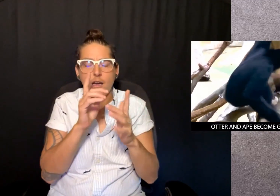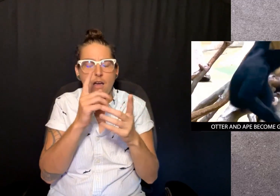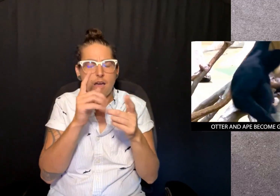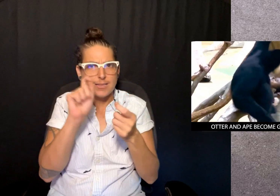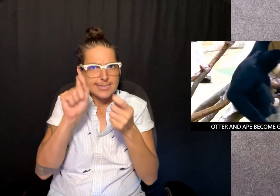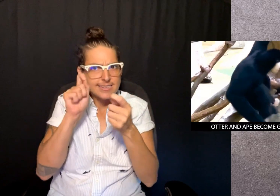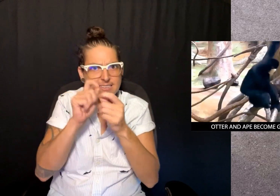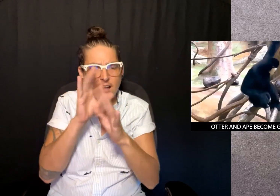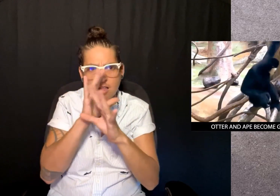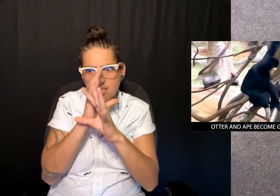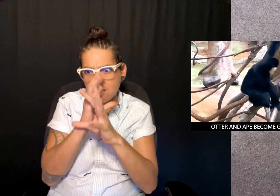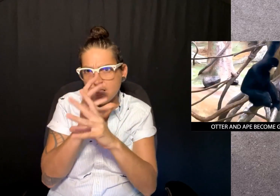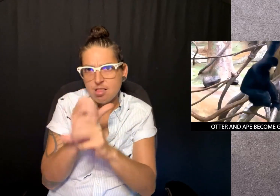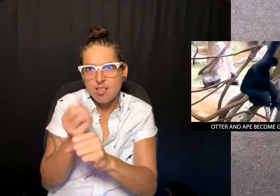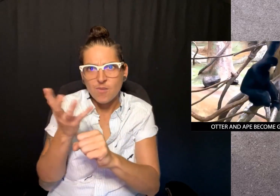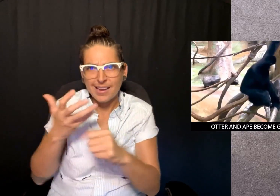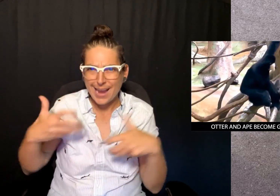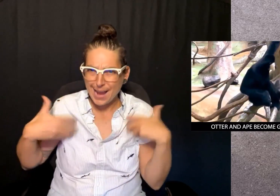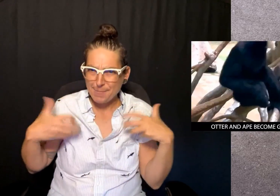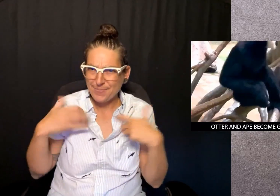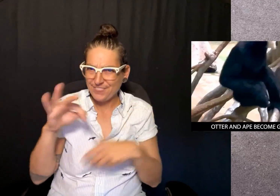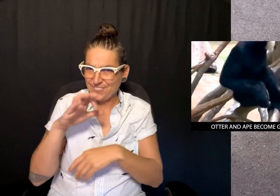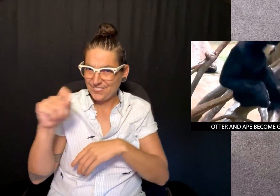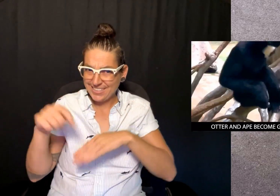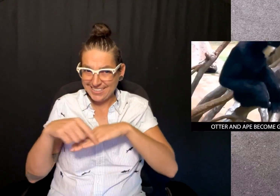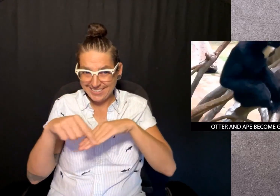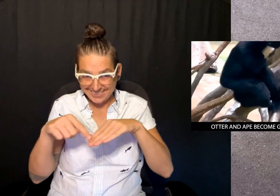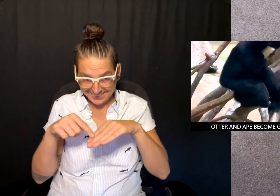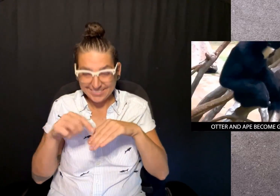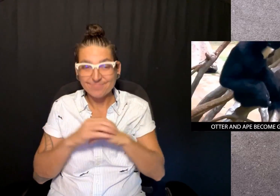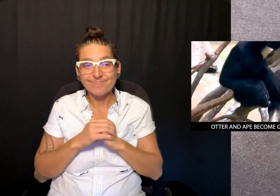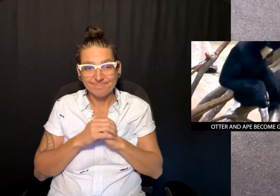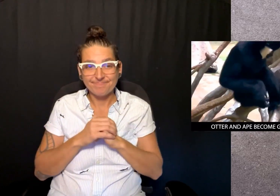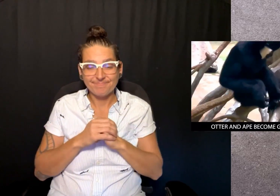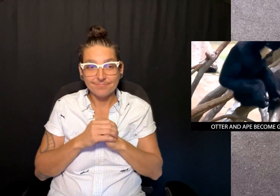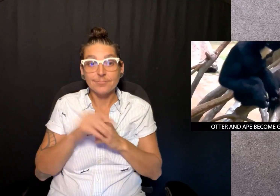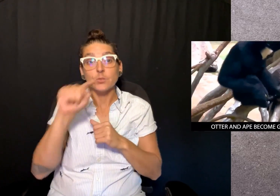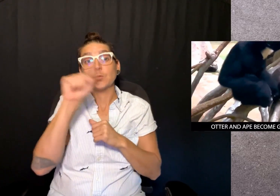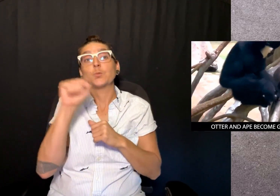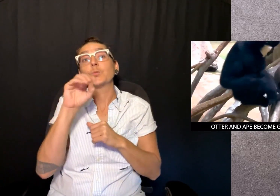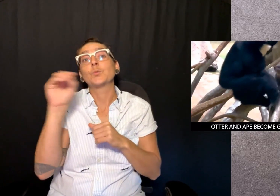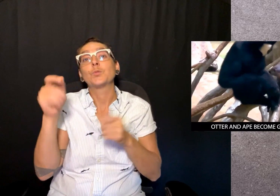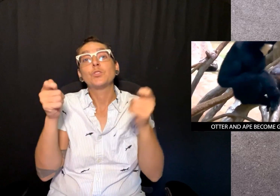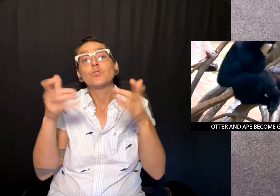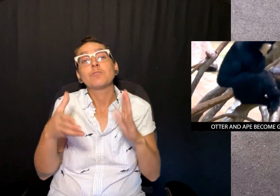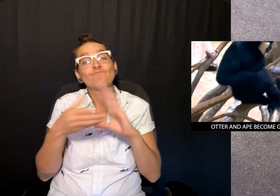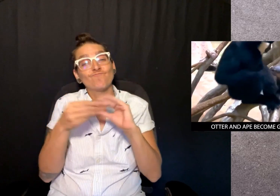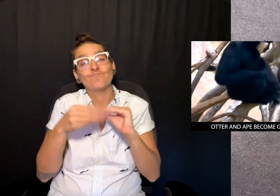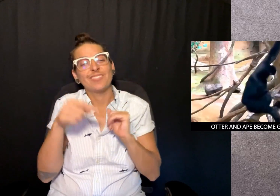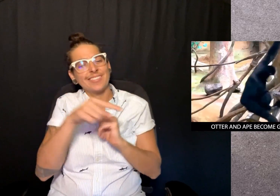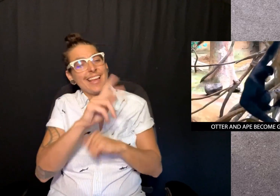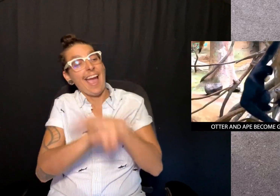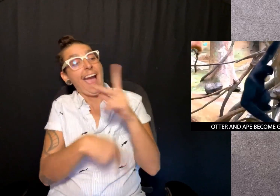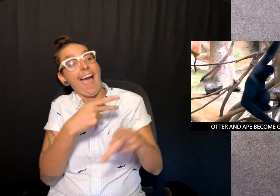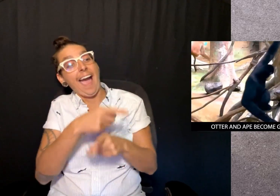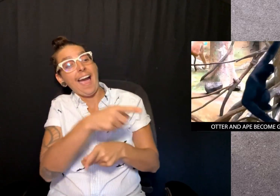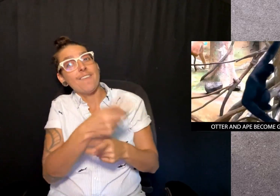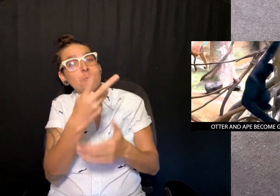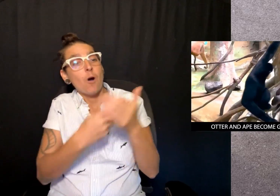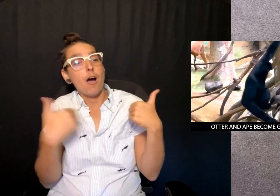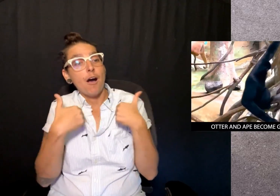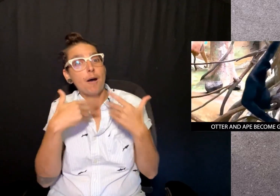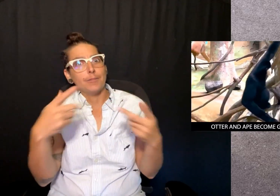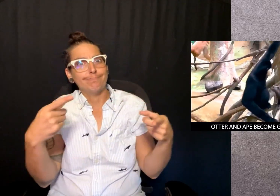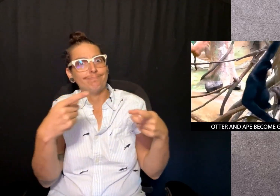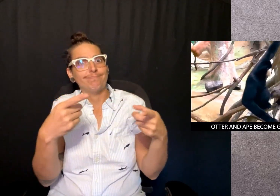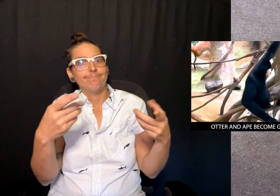intrigued by the ape's feet the zoo director says this kind of intermingling of species